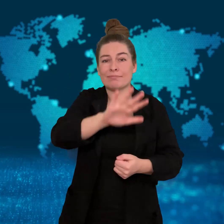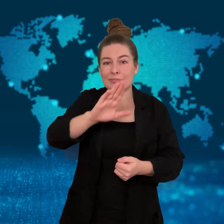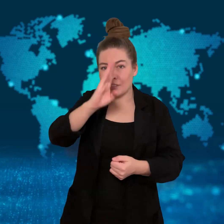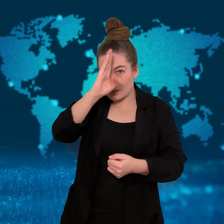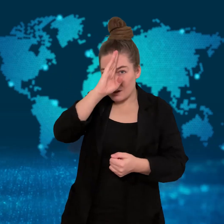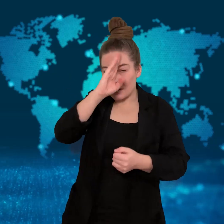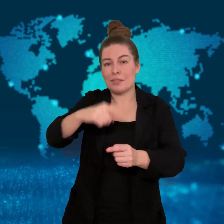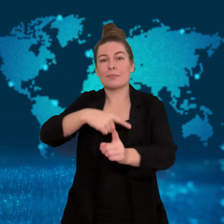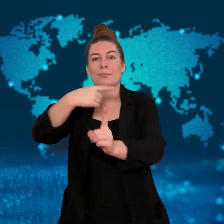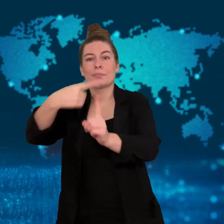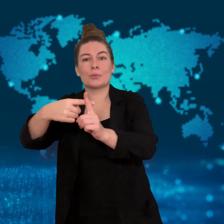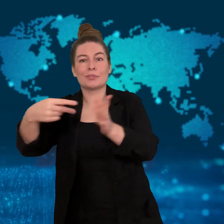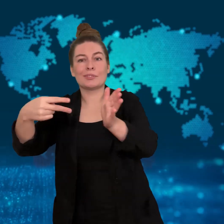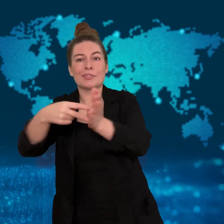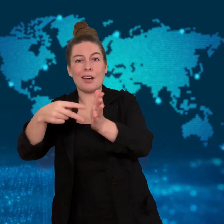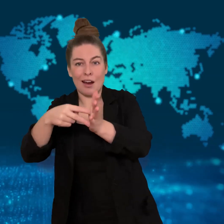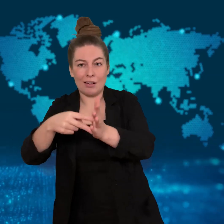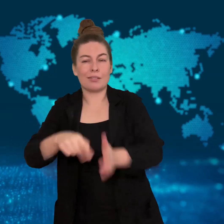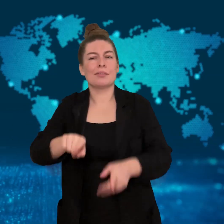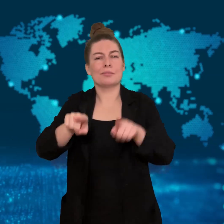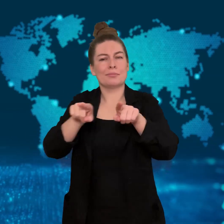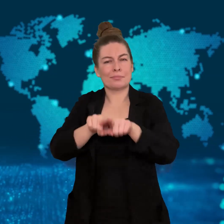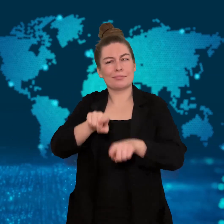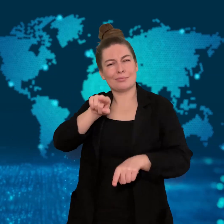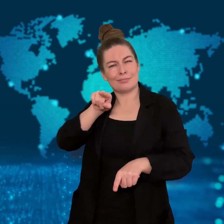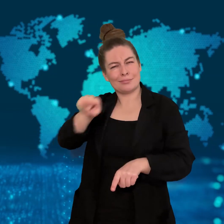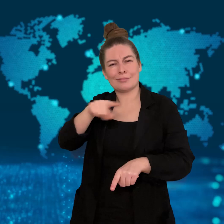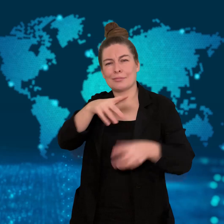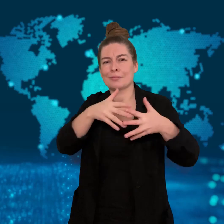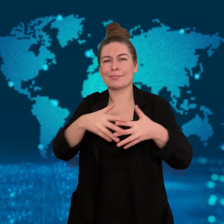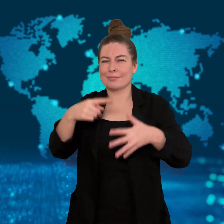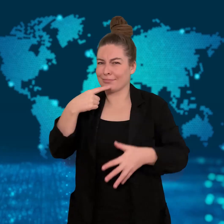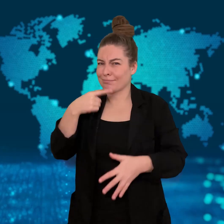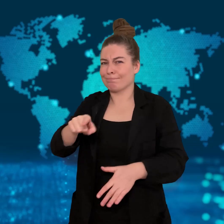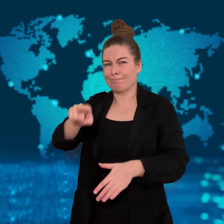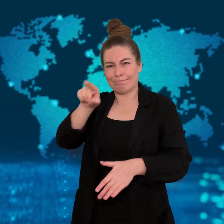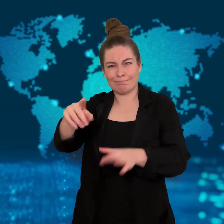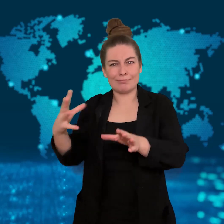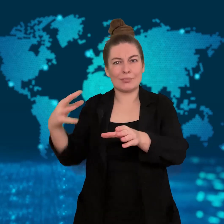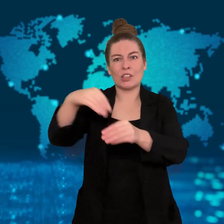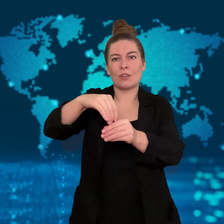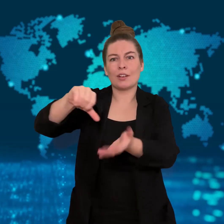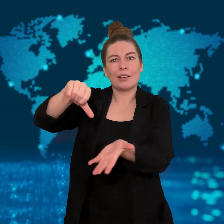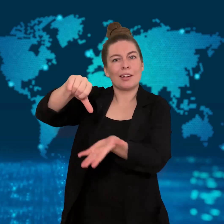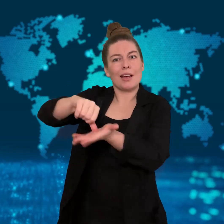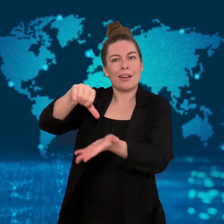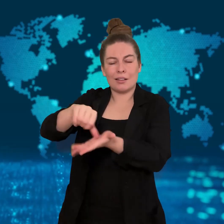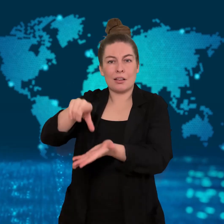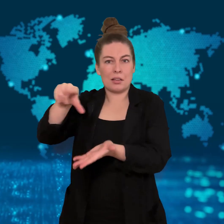The drone attack killed three US troops as well as injured dozens of others.